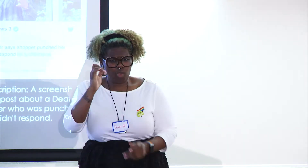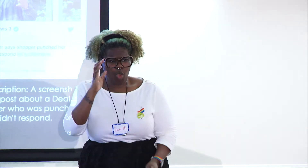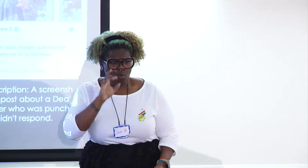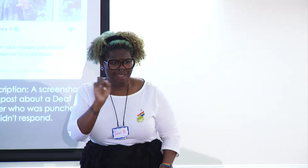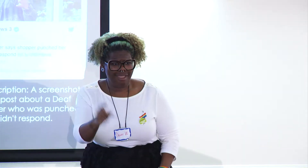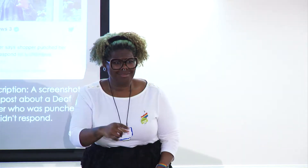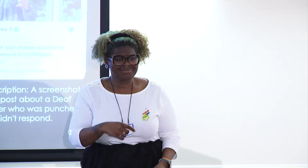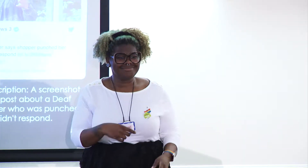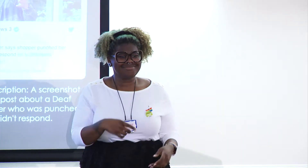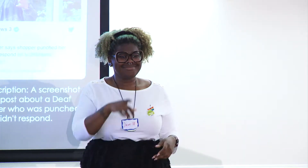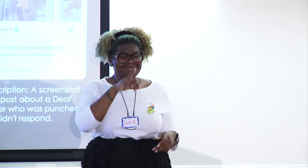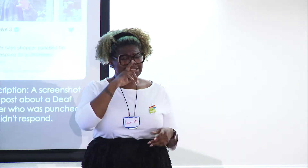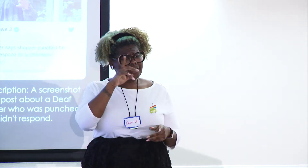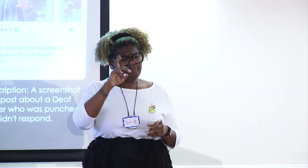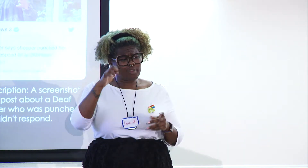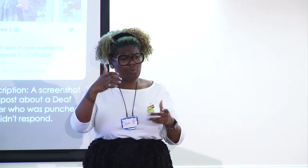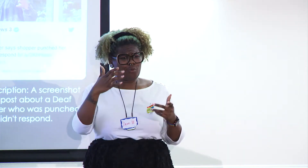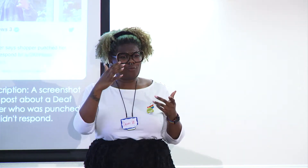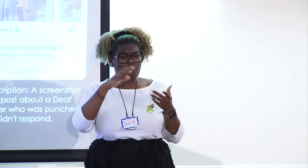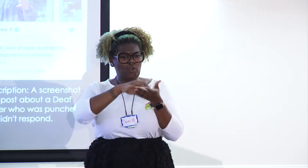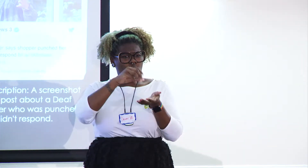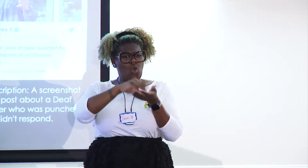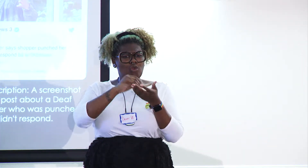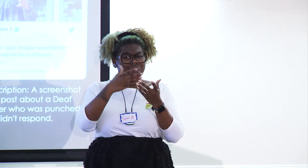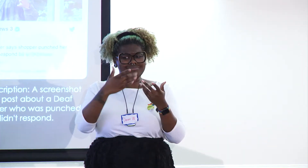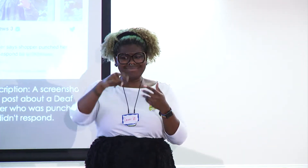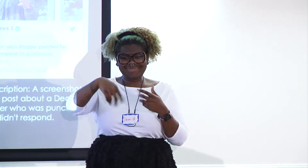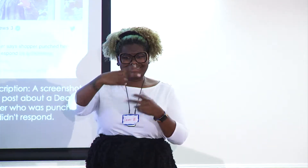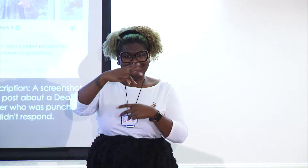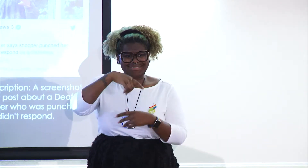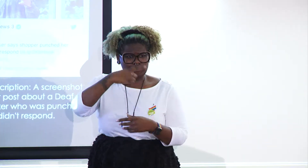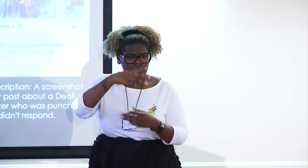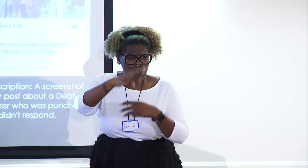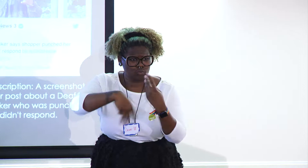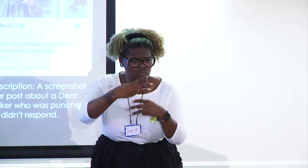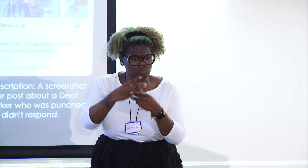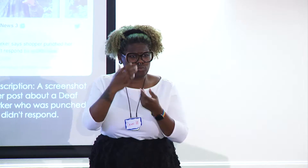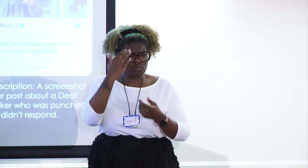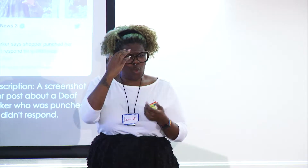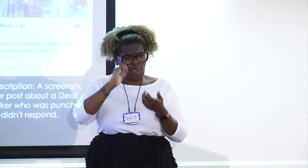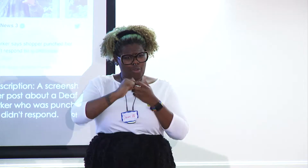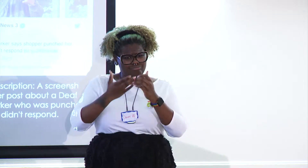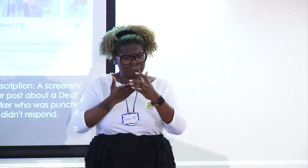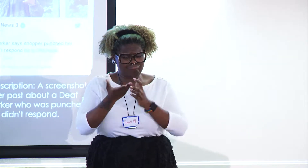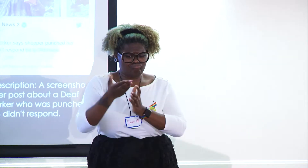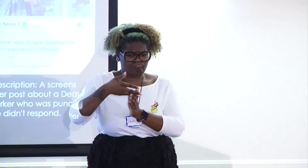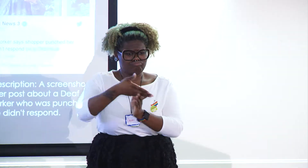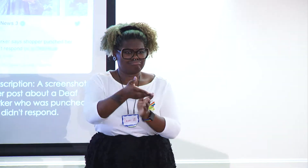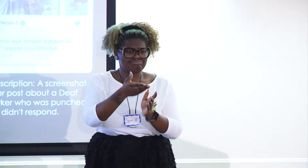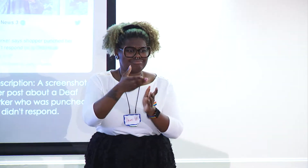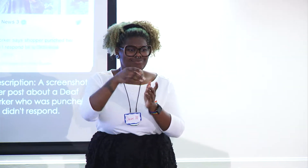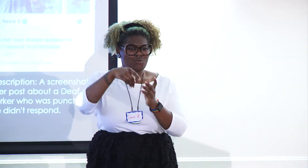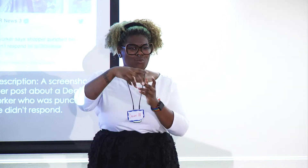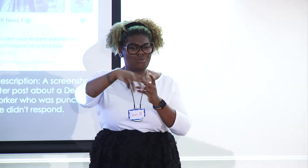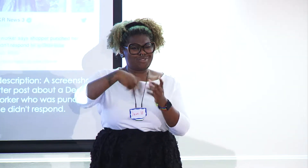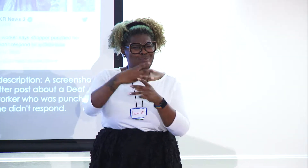If a deaf person needs help, they'll certainly ask for it. But they're used to living in a hearing world